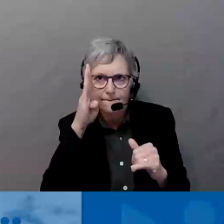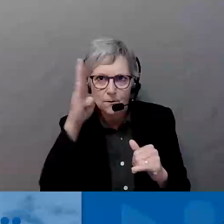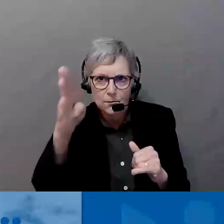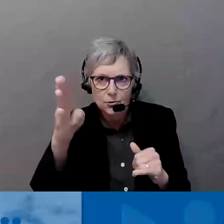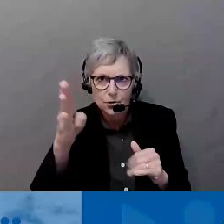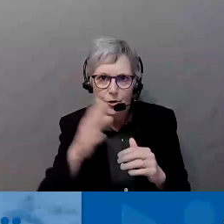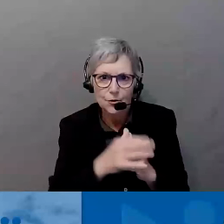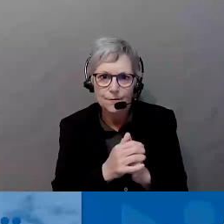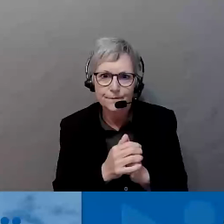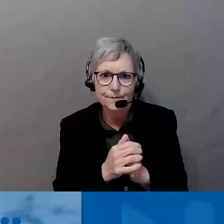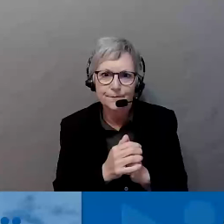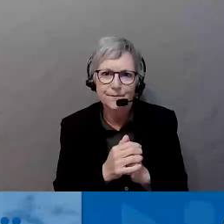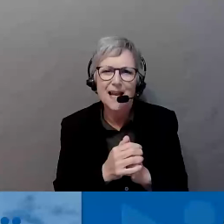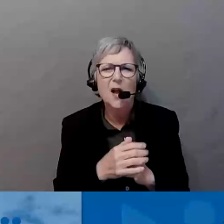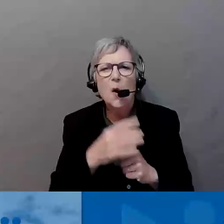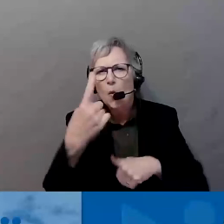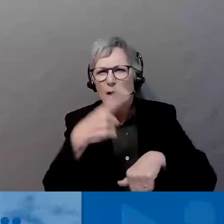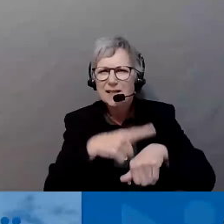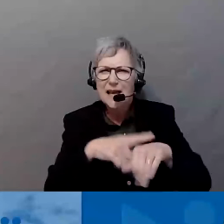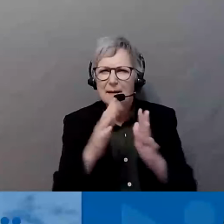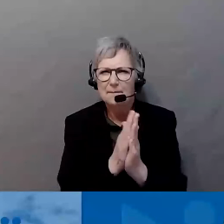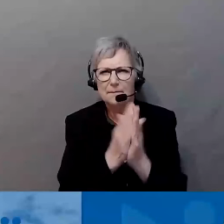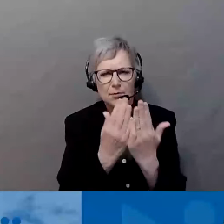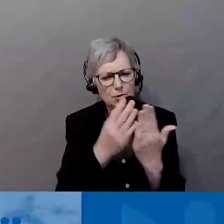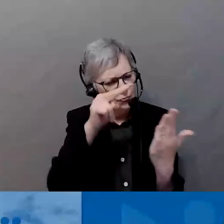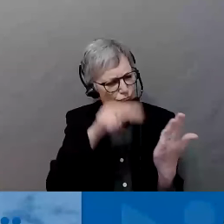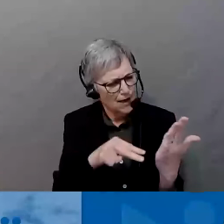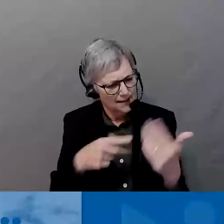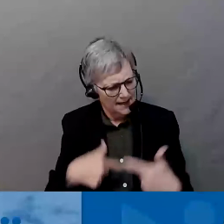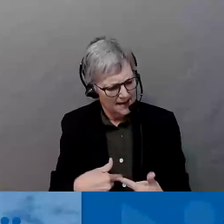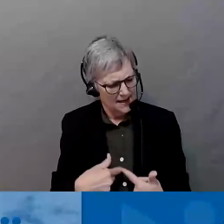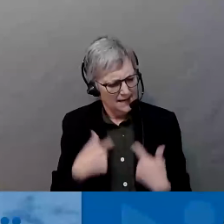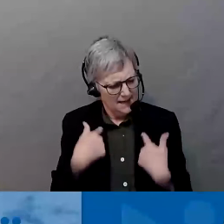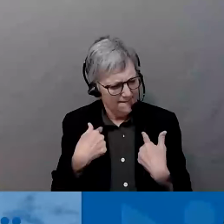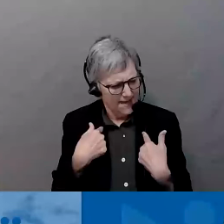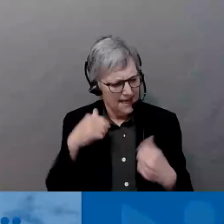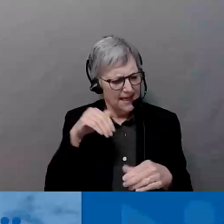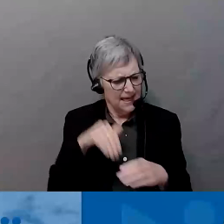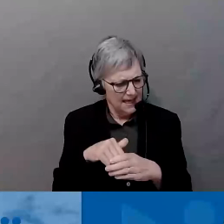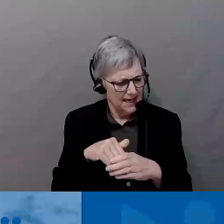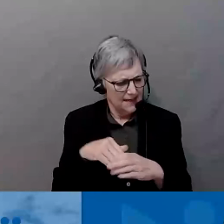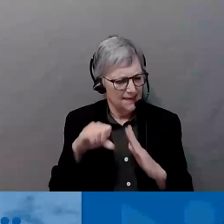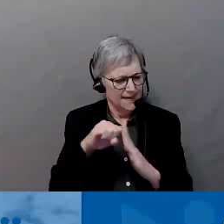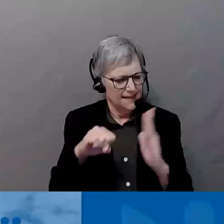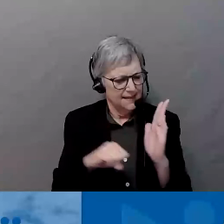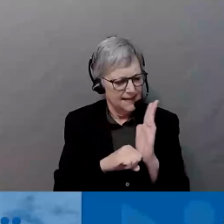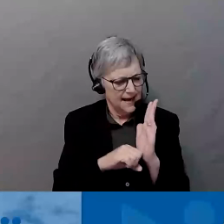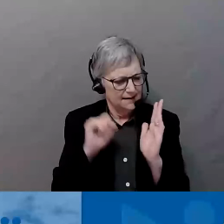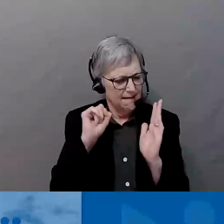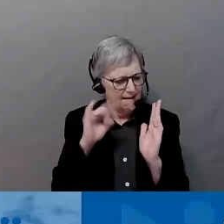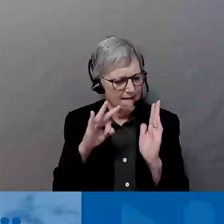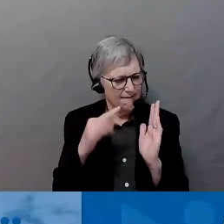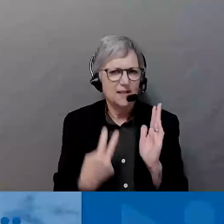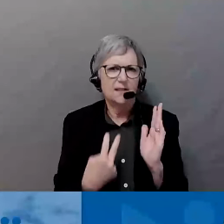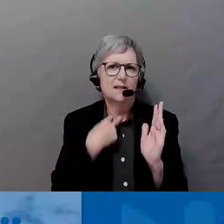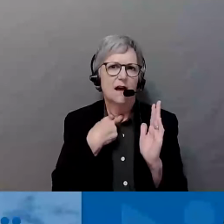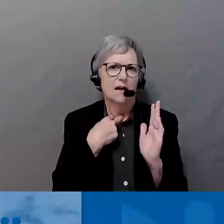STUCK AND MODERN TECHNOLOGY AND GIVES PEOPLE CHALLENGES.